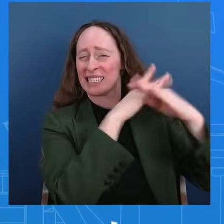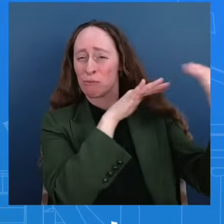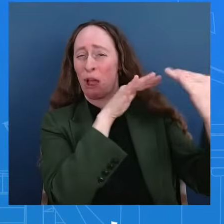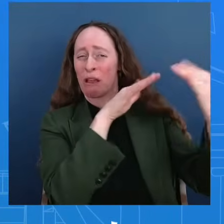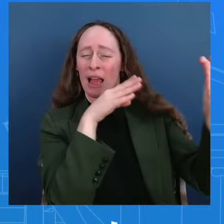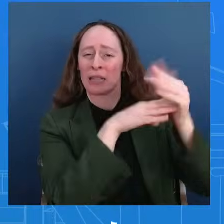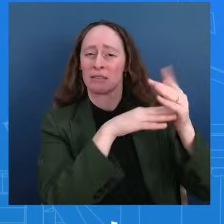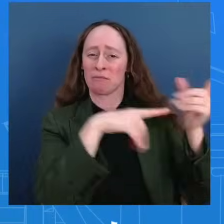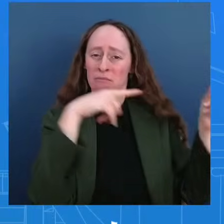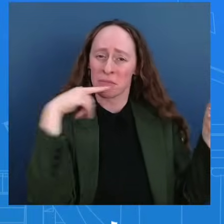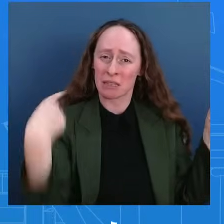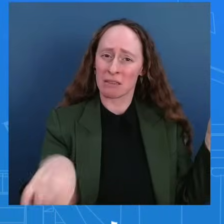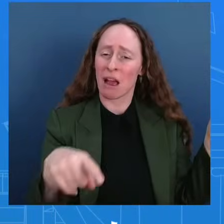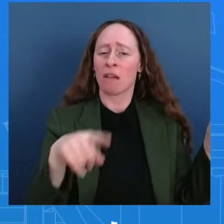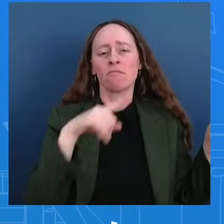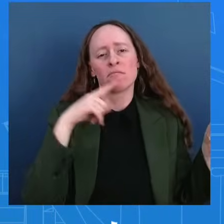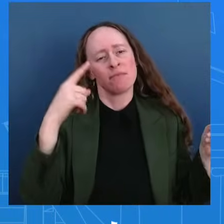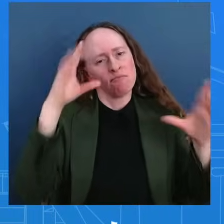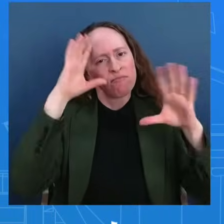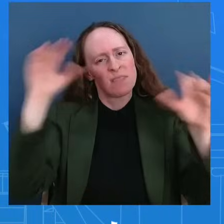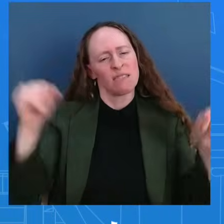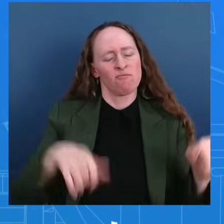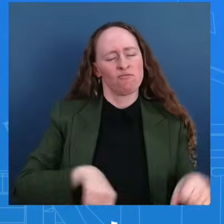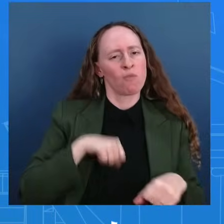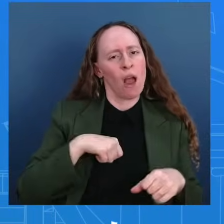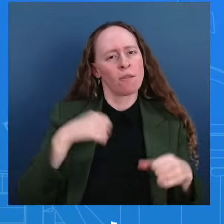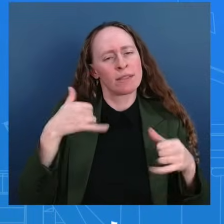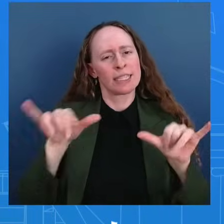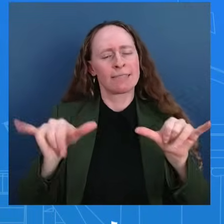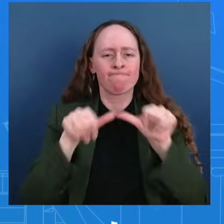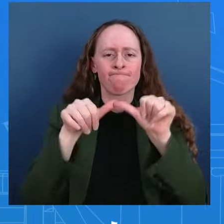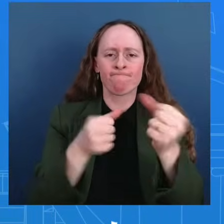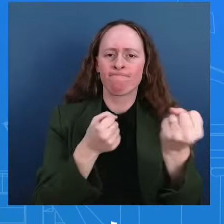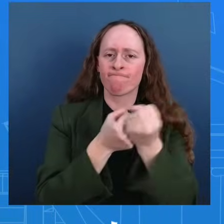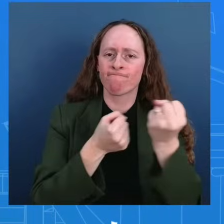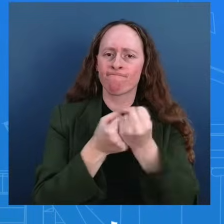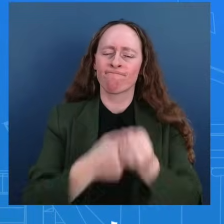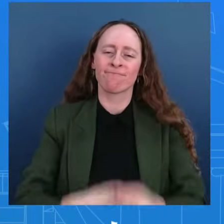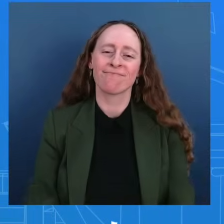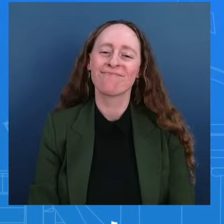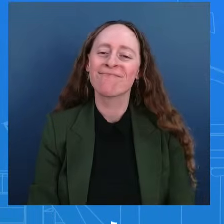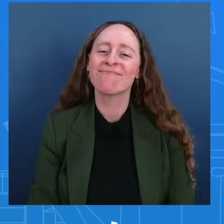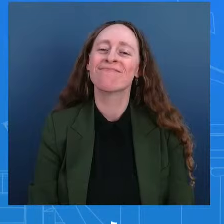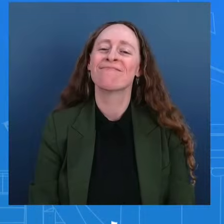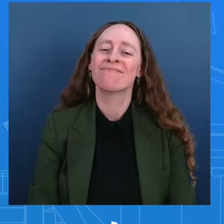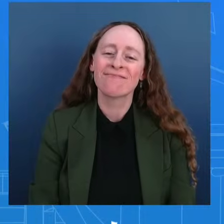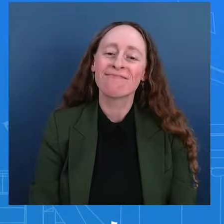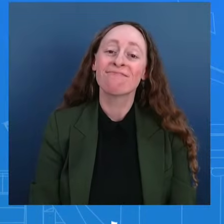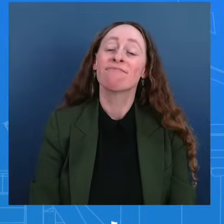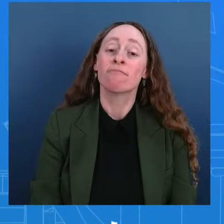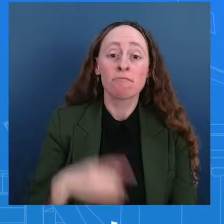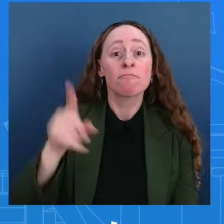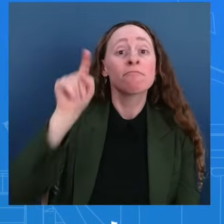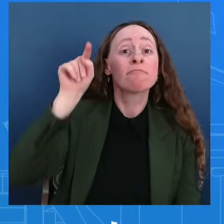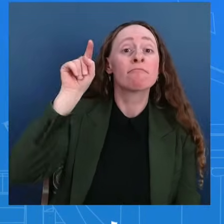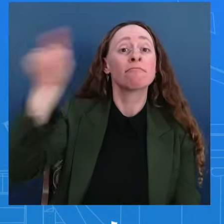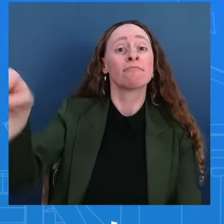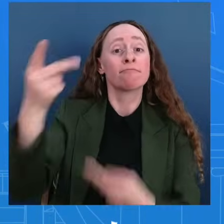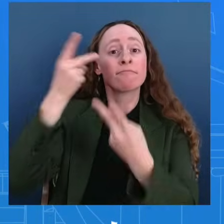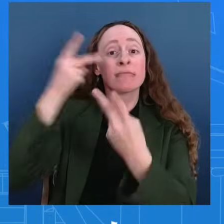And, obviously, one of the reasons we’re going to Germany, as I -- as I mentioned, which -- Chancellor Scholz as a partner in that.